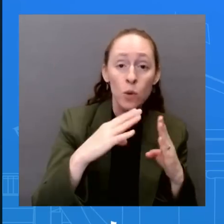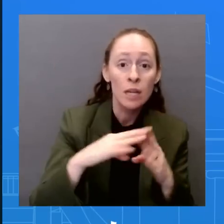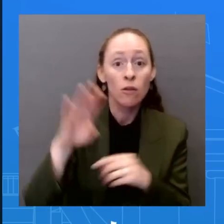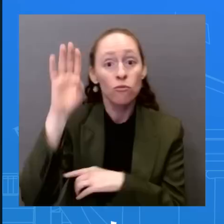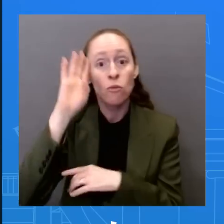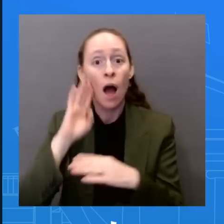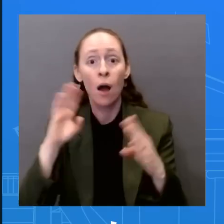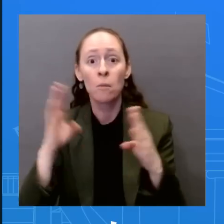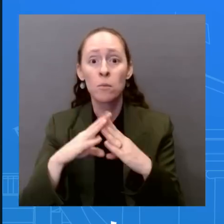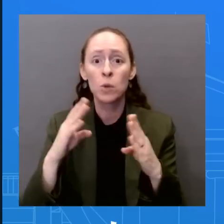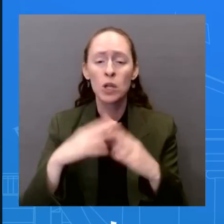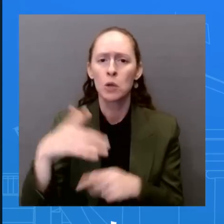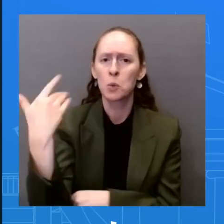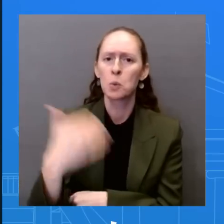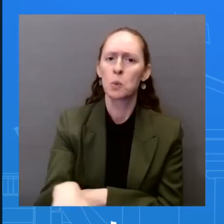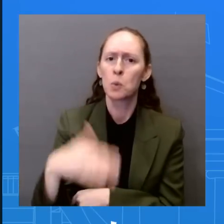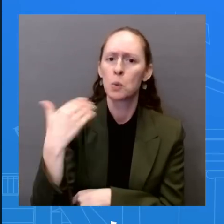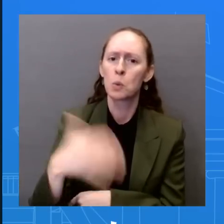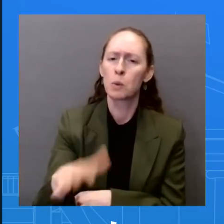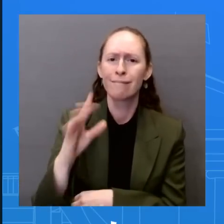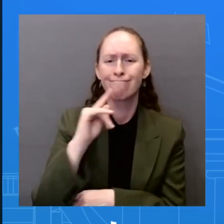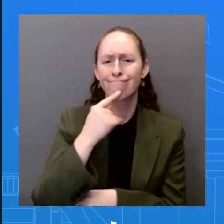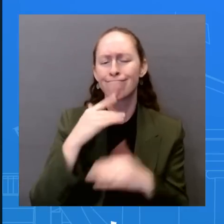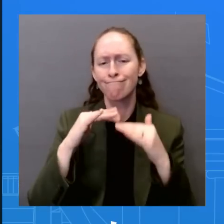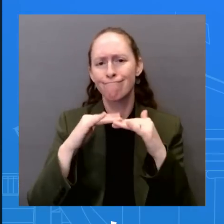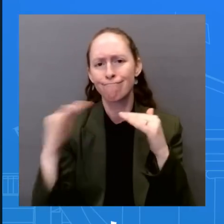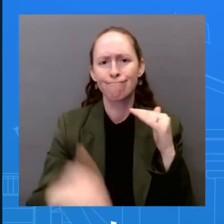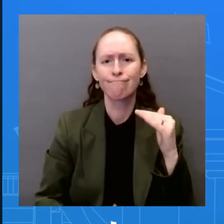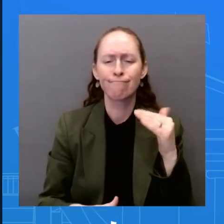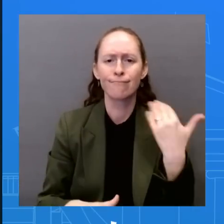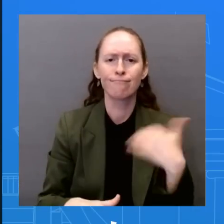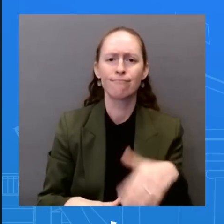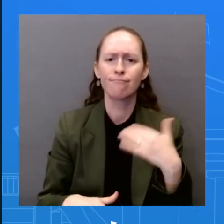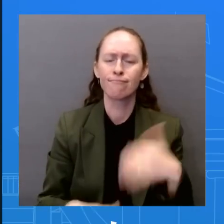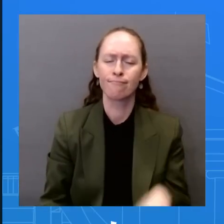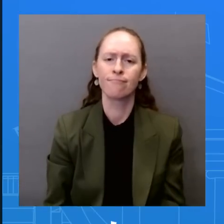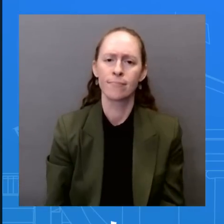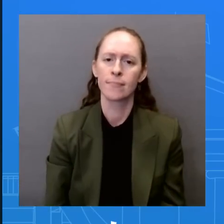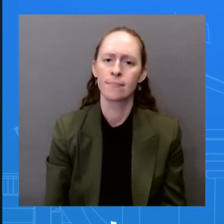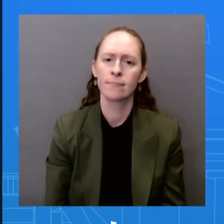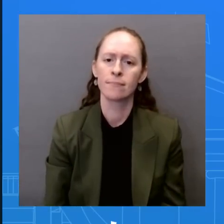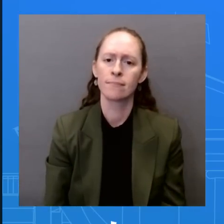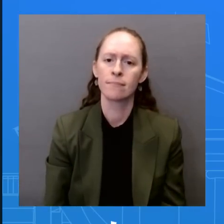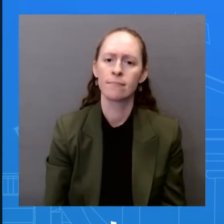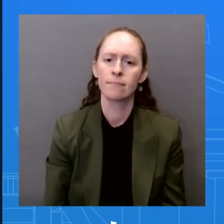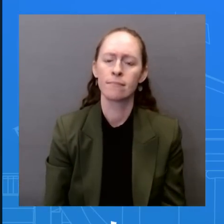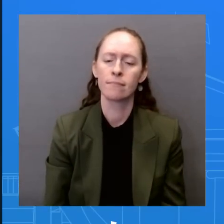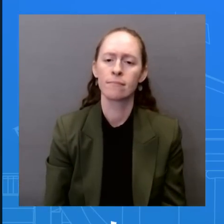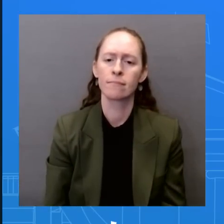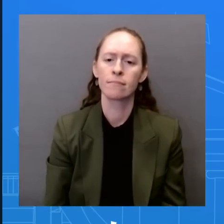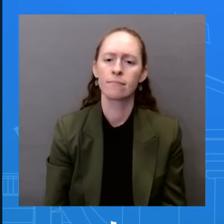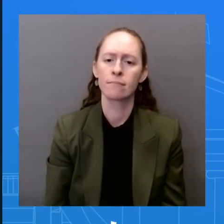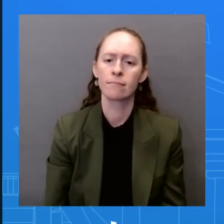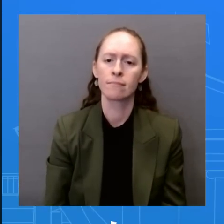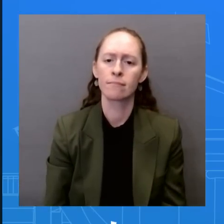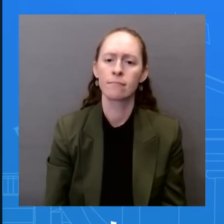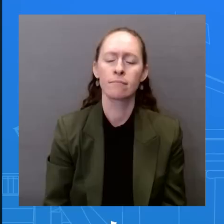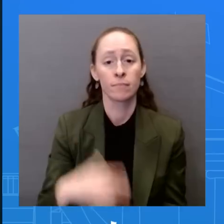if you look at the Bipartisan Infrastructure Law, if you look at the Inflation Reduction Act,